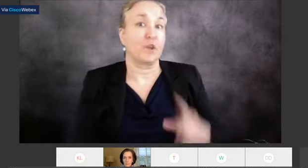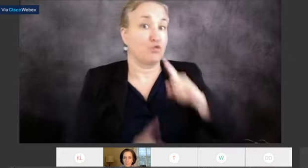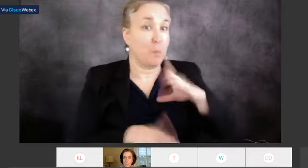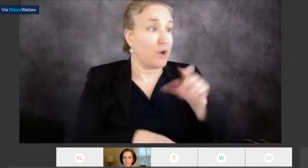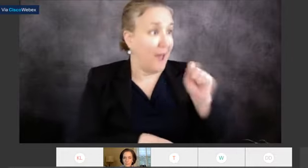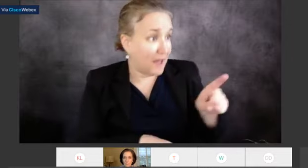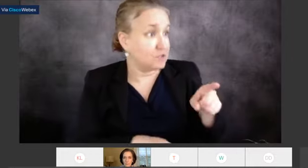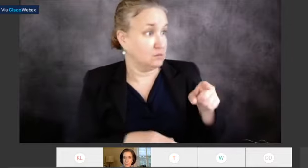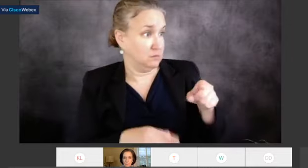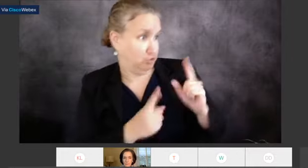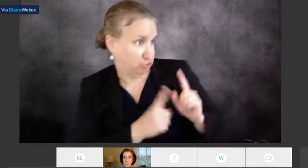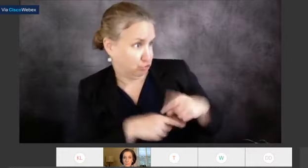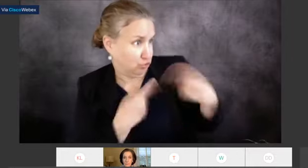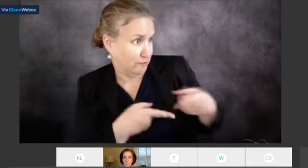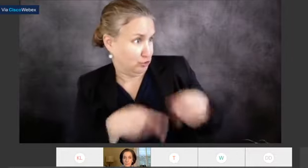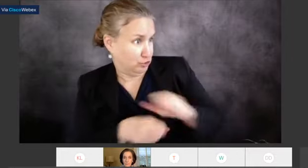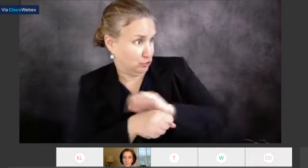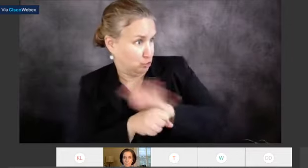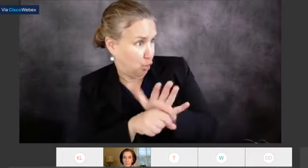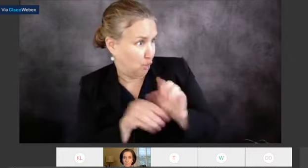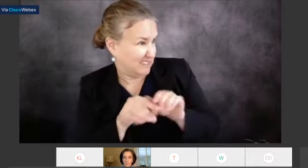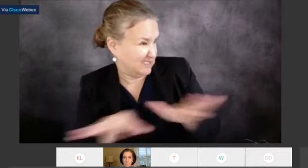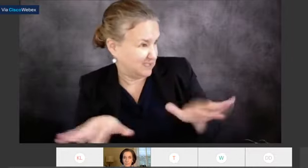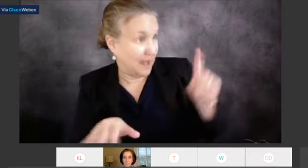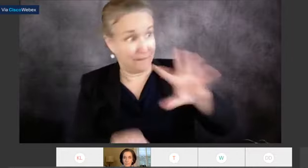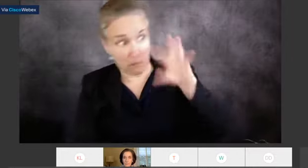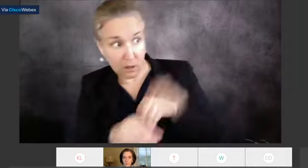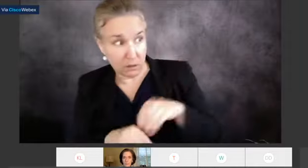this covid pandemic or has it been mainly